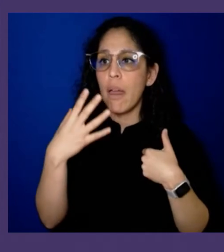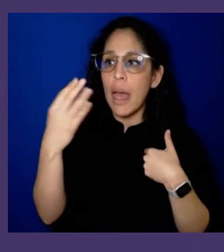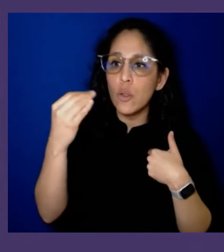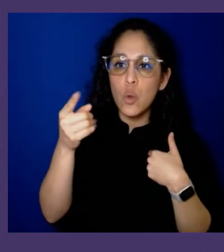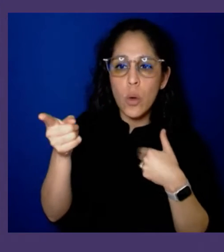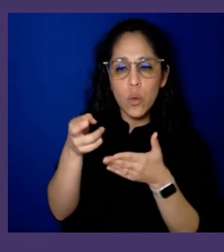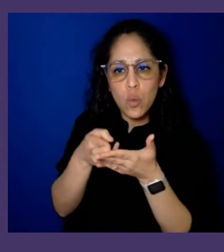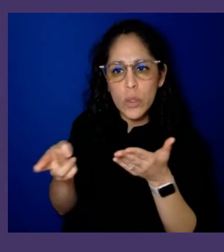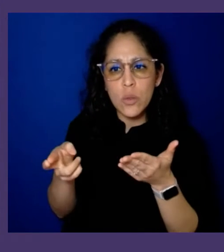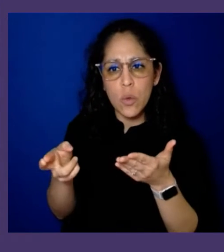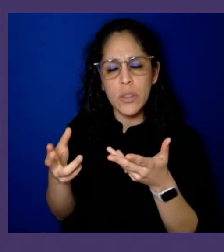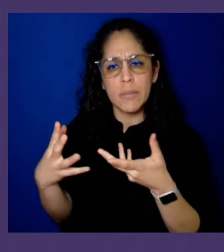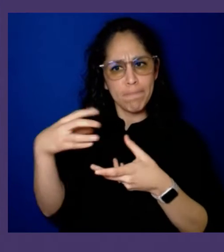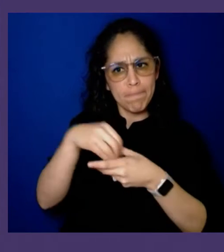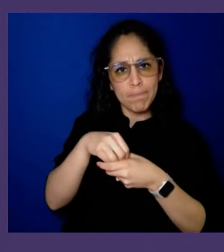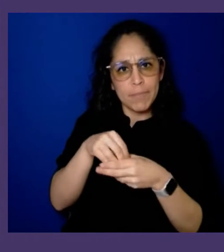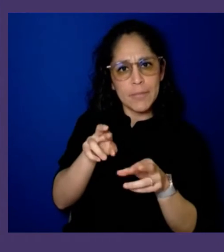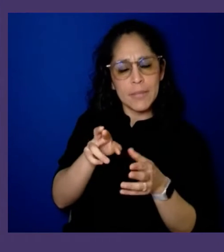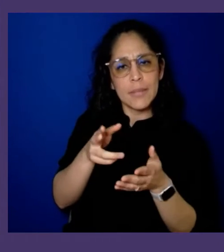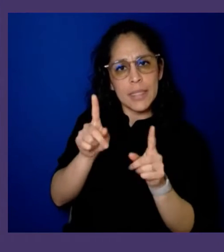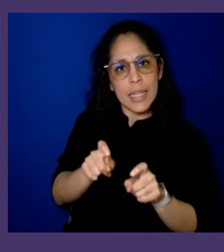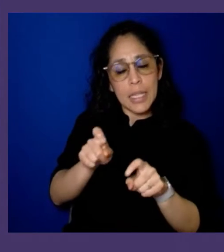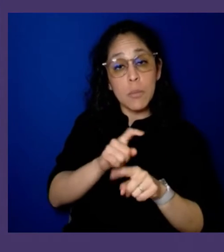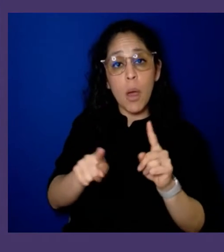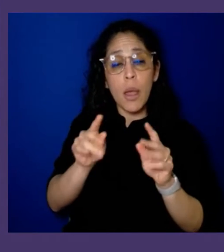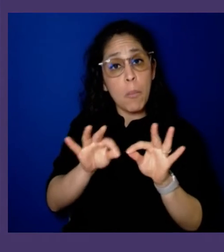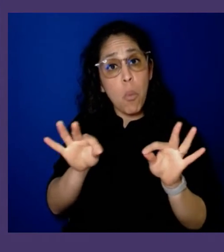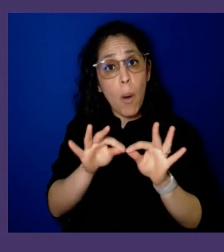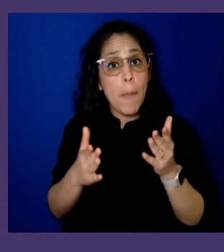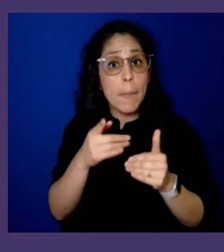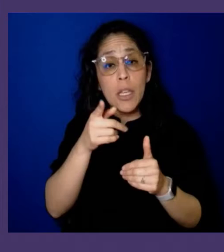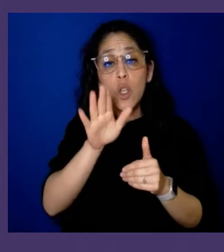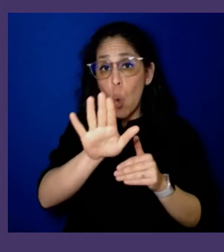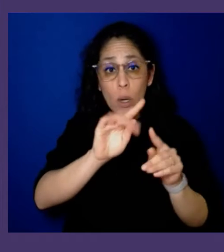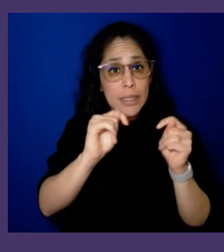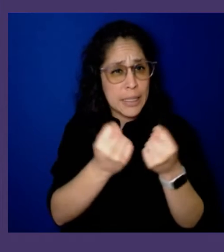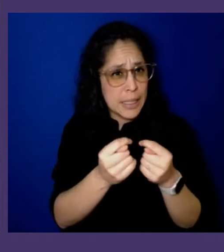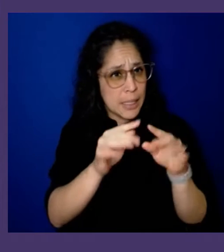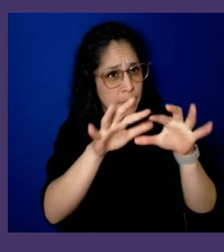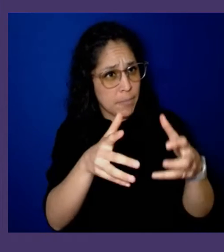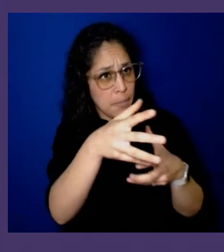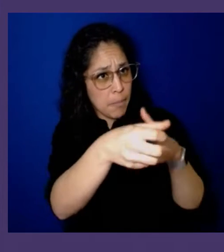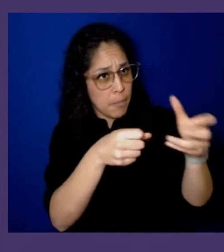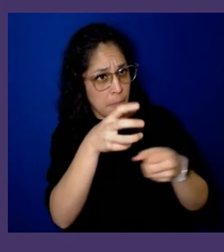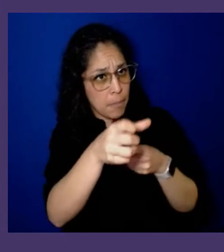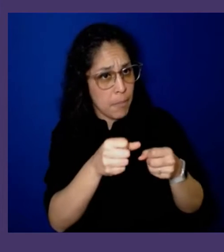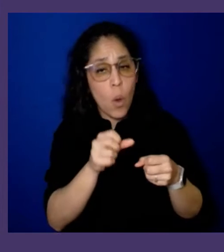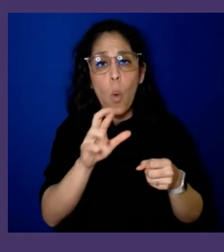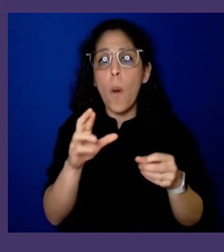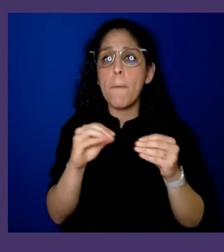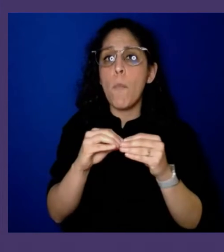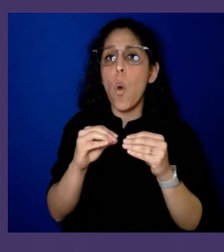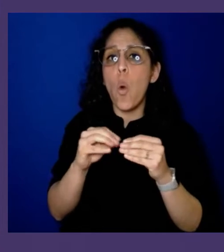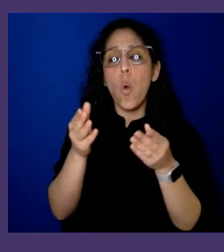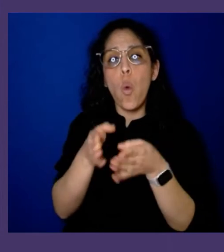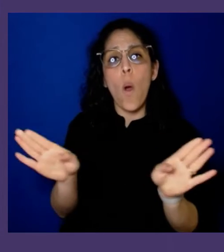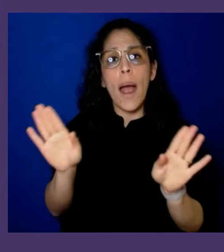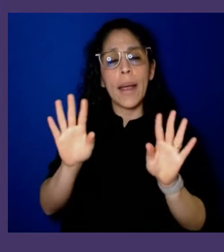But even if you test within your own team or wider teams, there probably are neurodivergent people that you work with and if you just give them the chance to